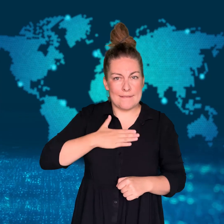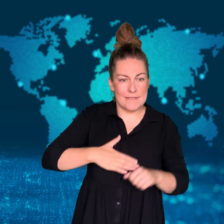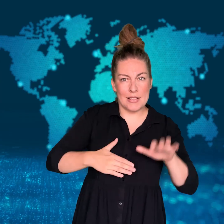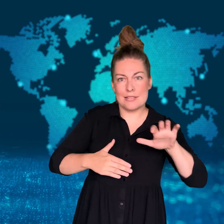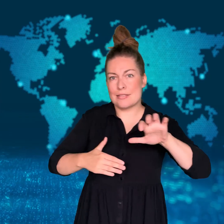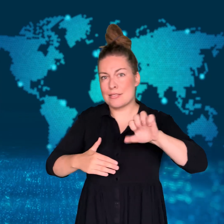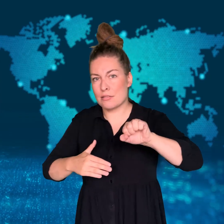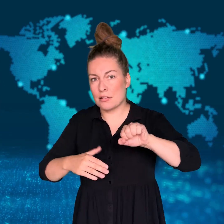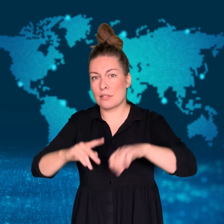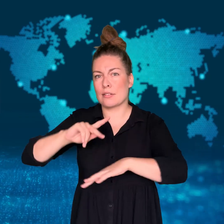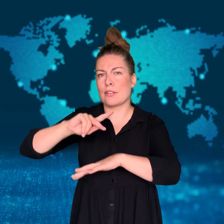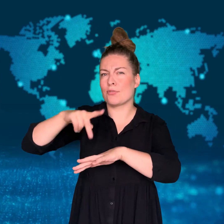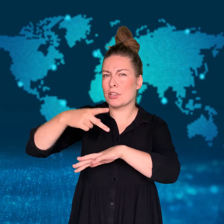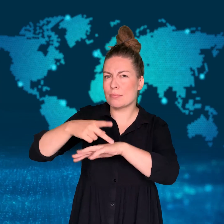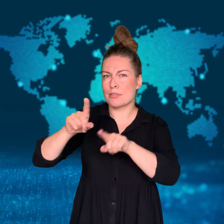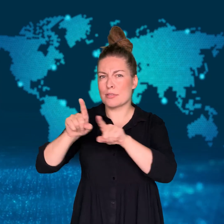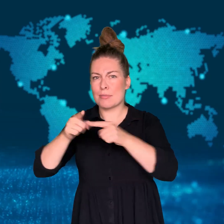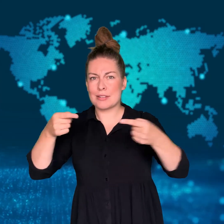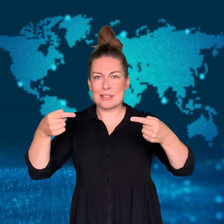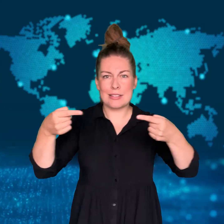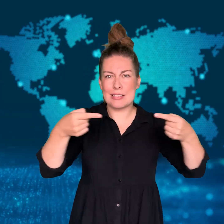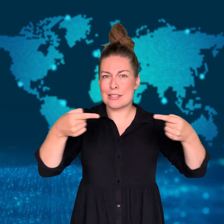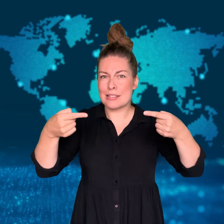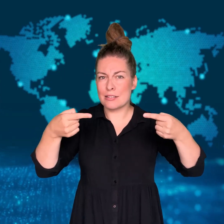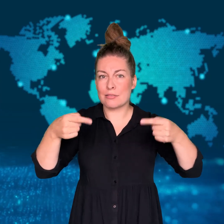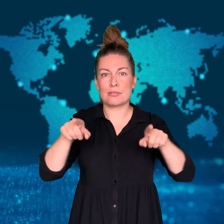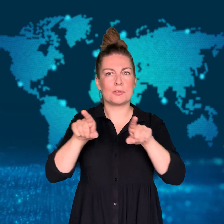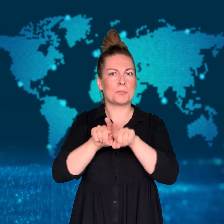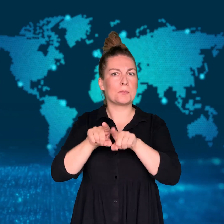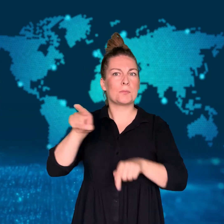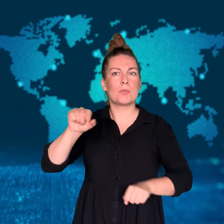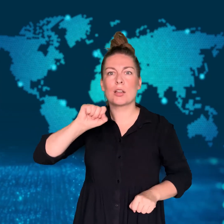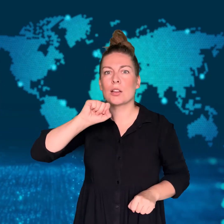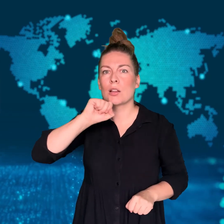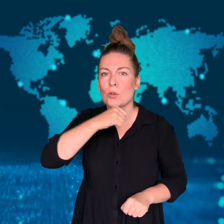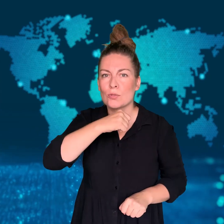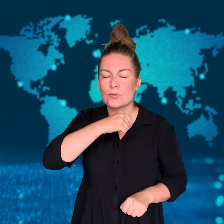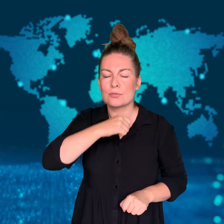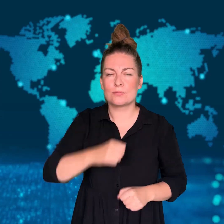Taiwan does as well.